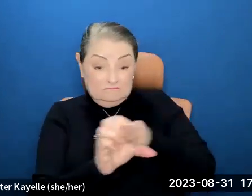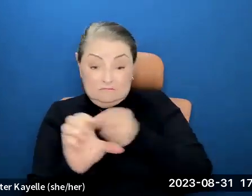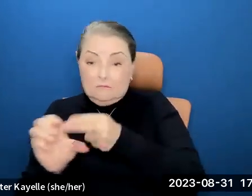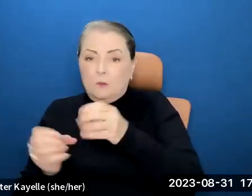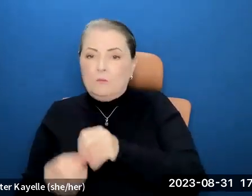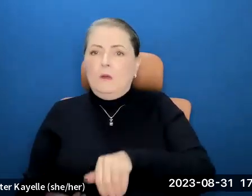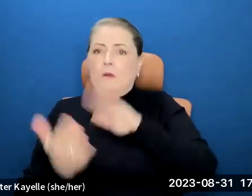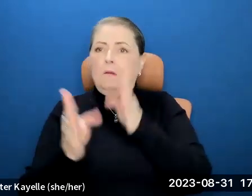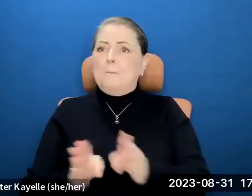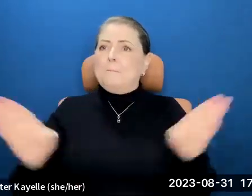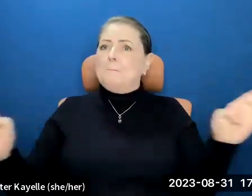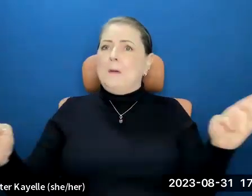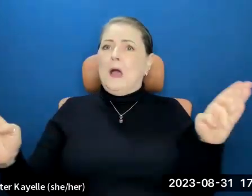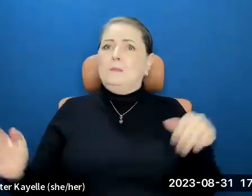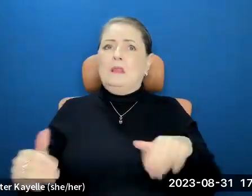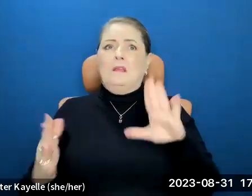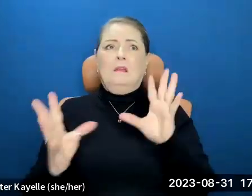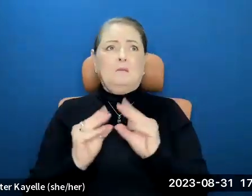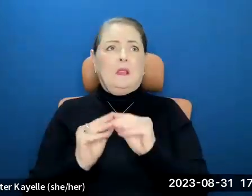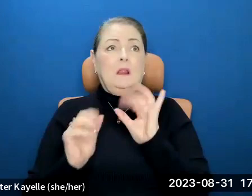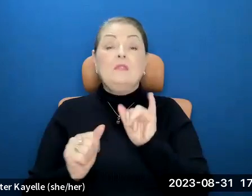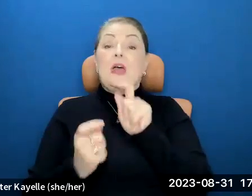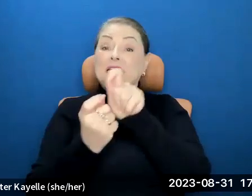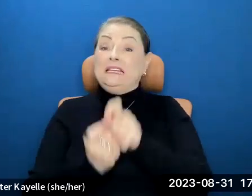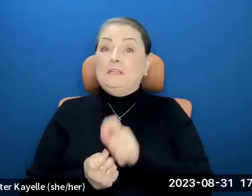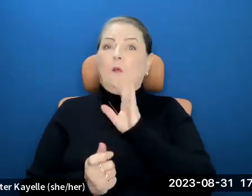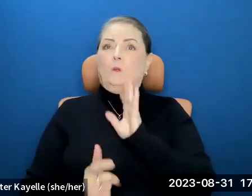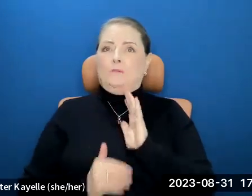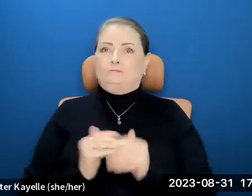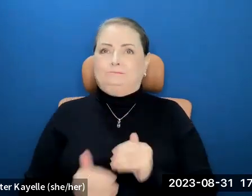um so the the detail of it would be worked out in that process I see